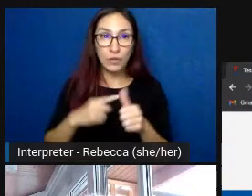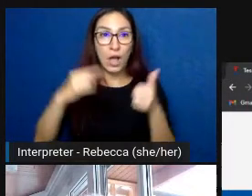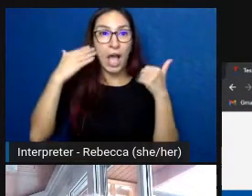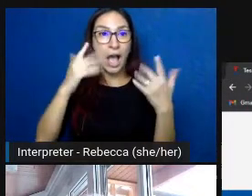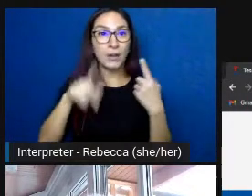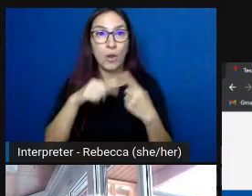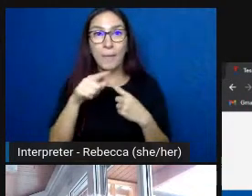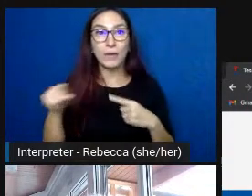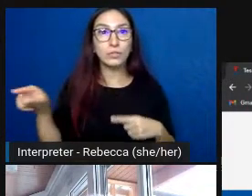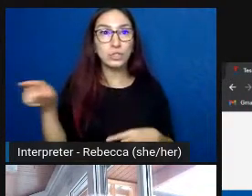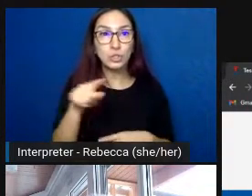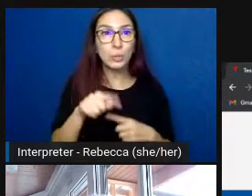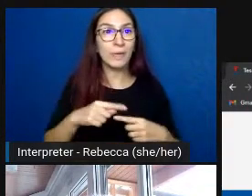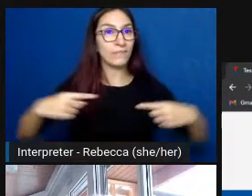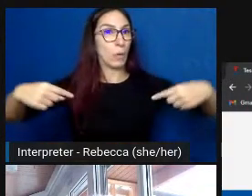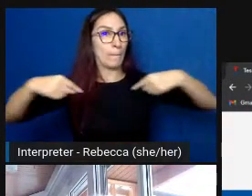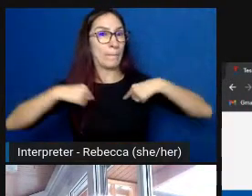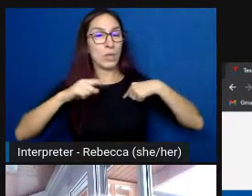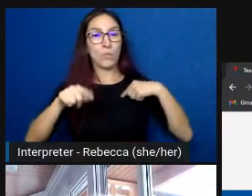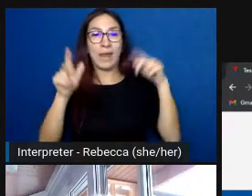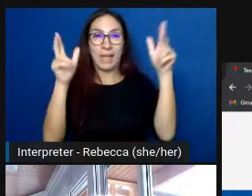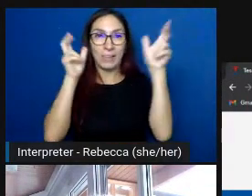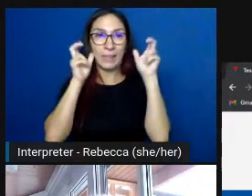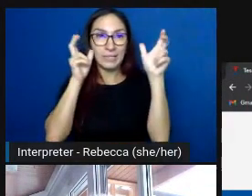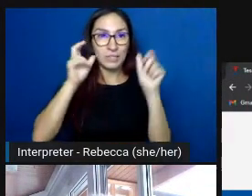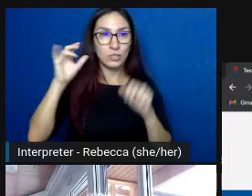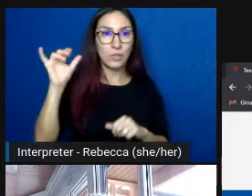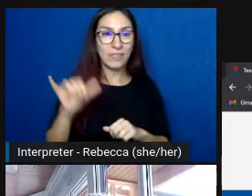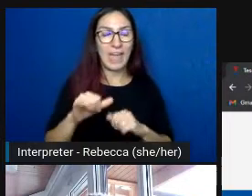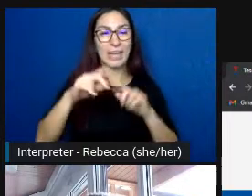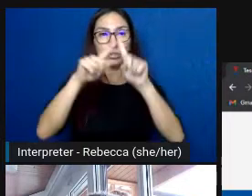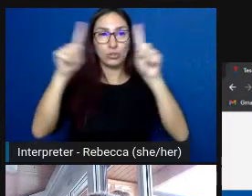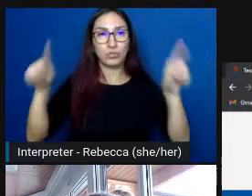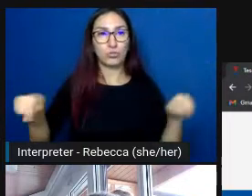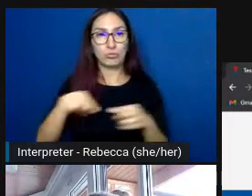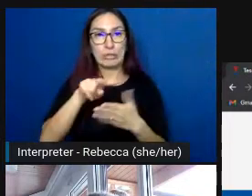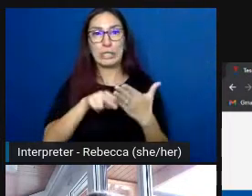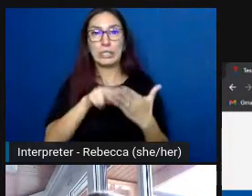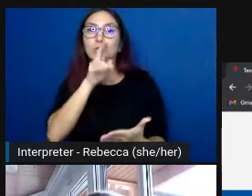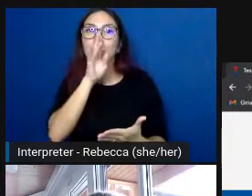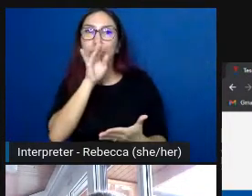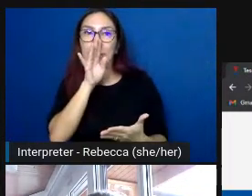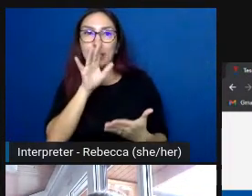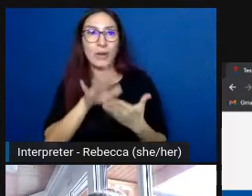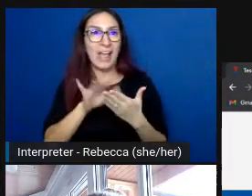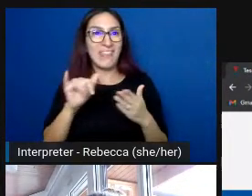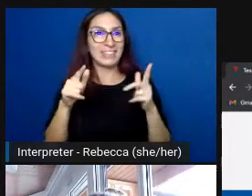when I listened to the screen reader at the speed that Lazar uses,